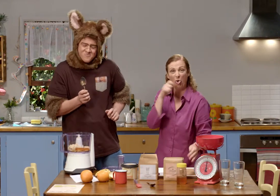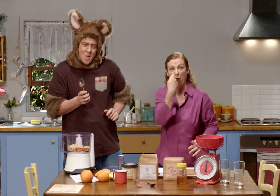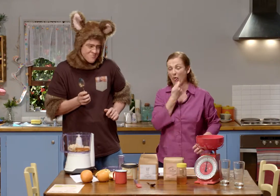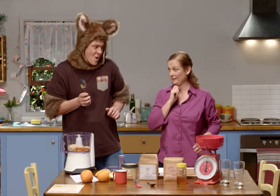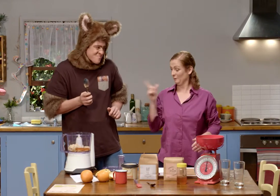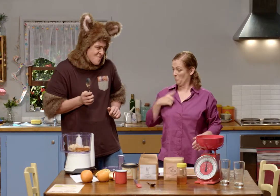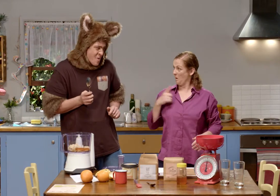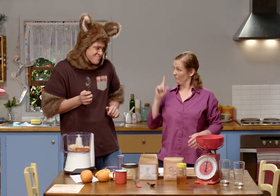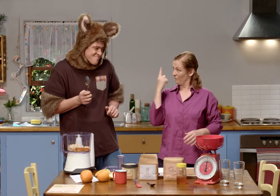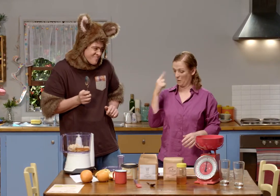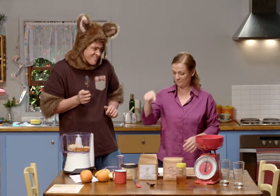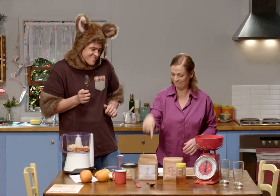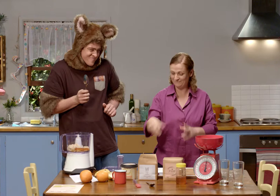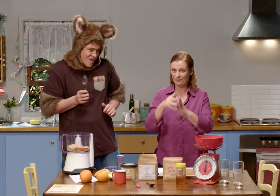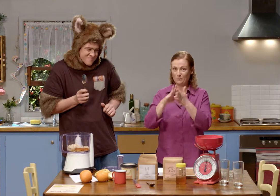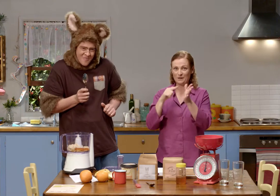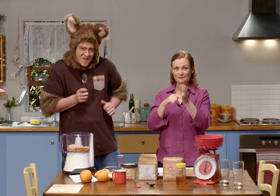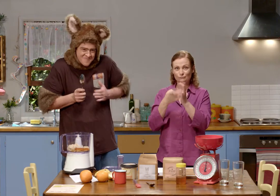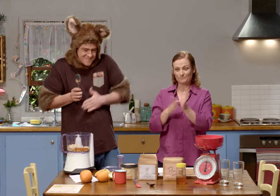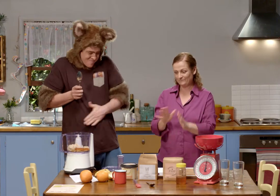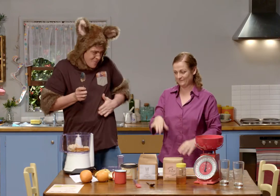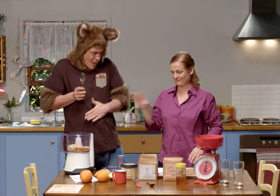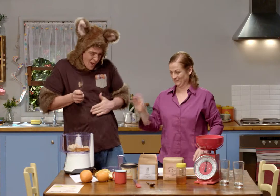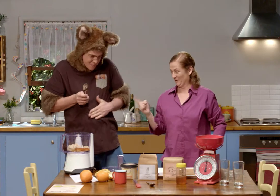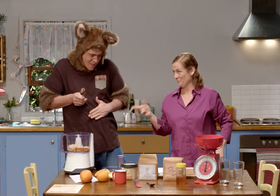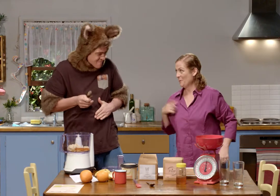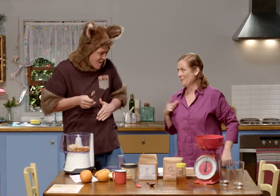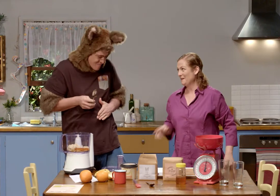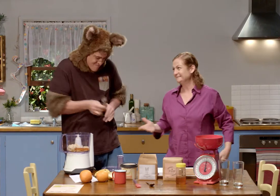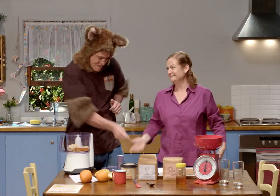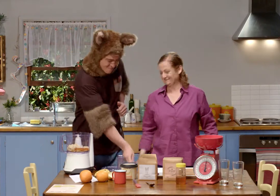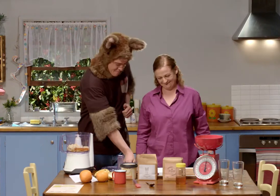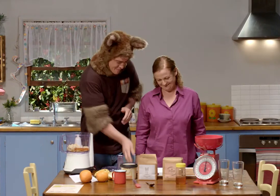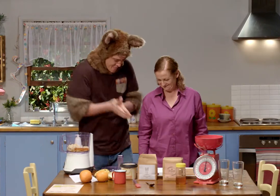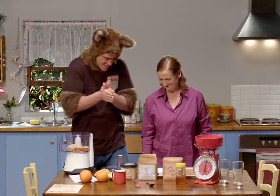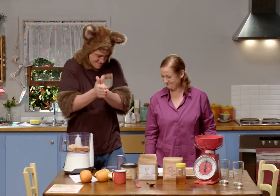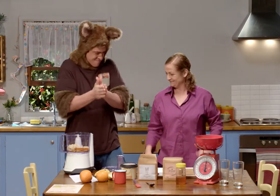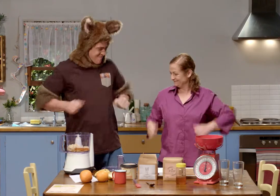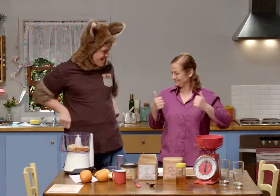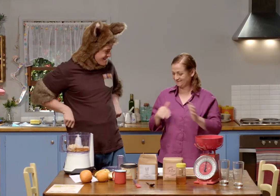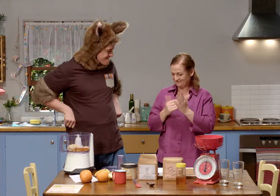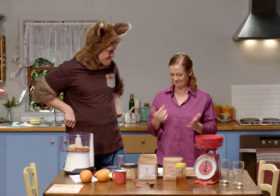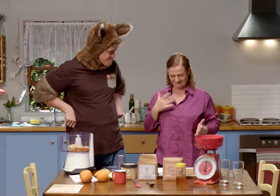Possum that is why we added the wheat germ first. Yummy.